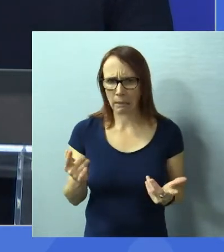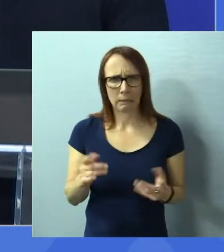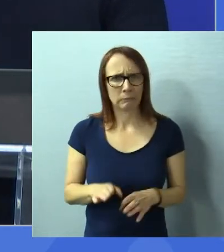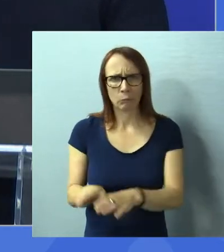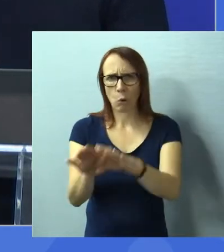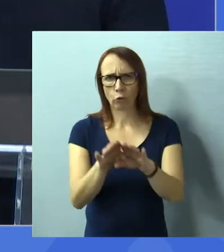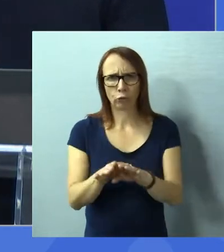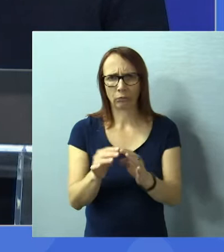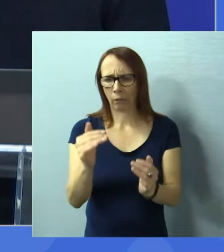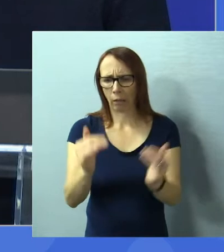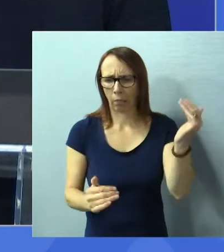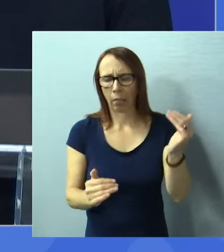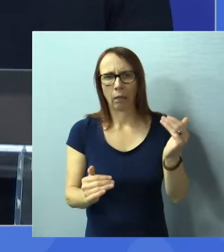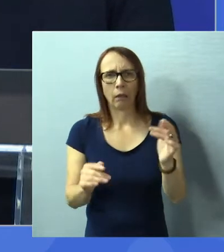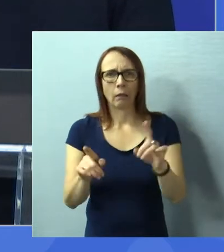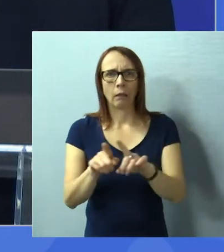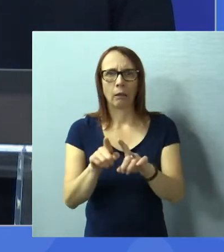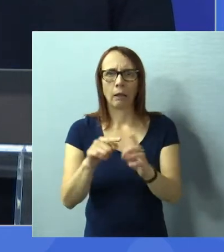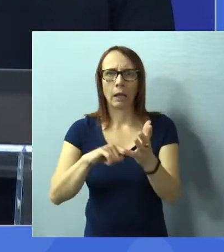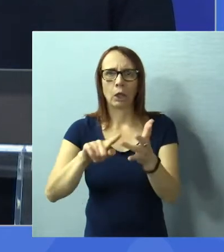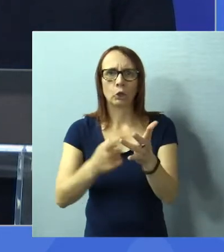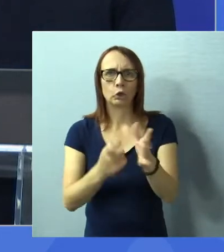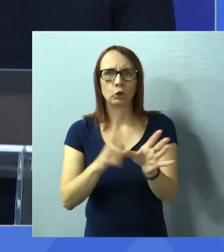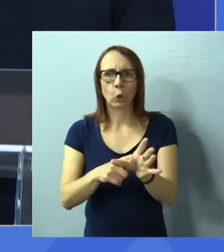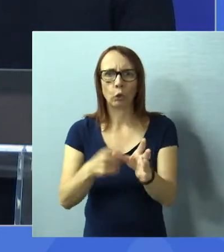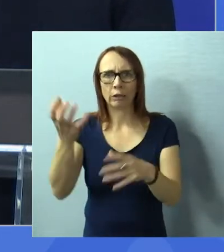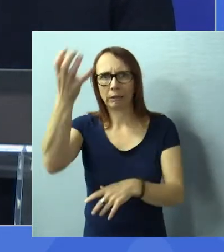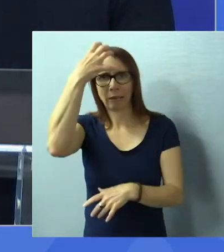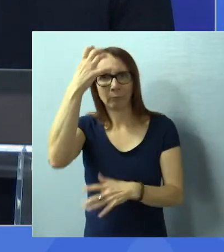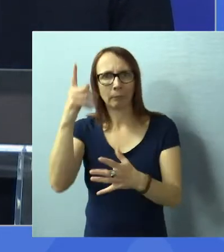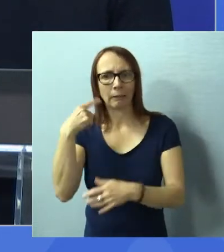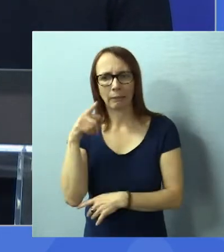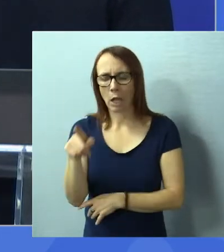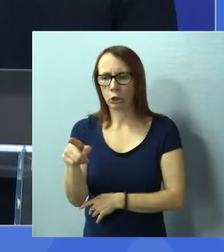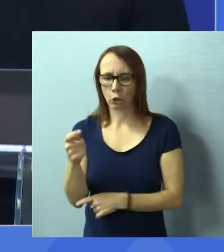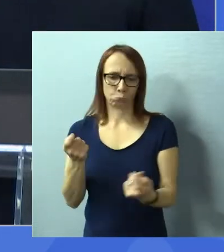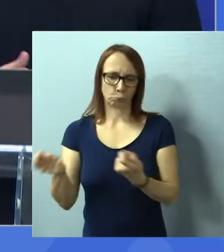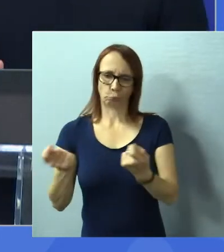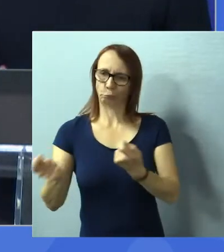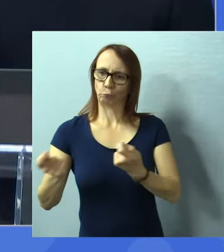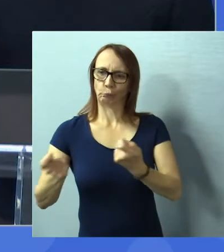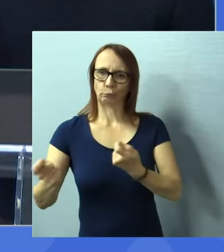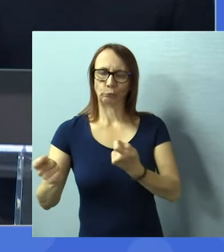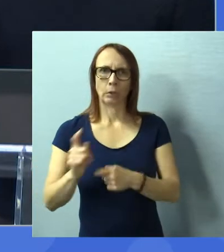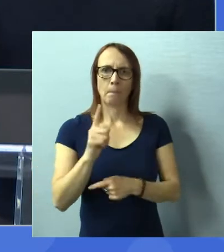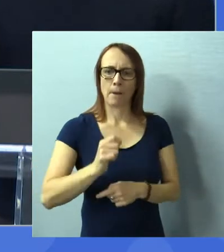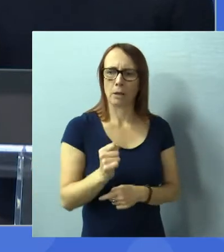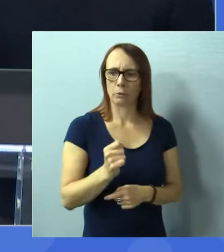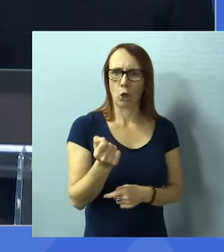conservative governments could be returned to Westminster could hold office and UK government having been rejected at the ballot box in Scotland